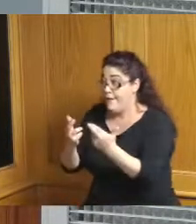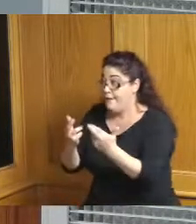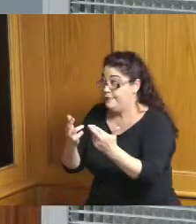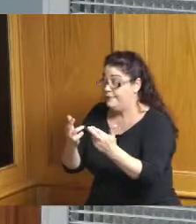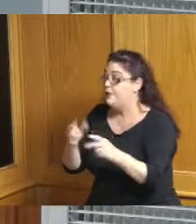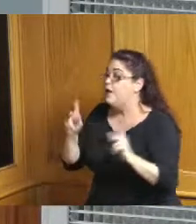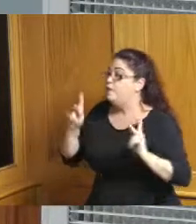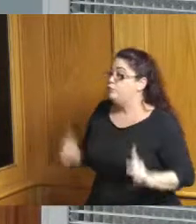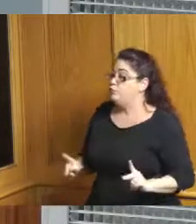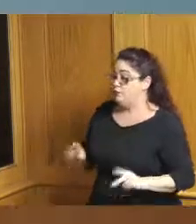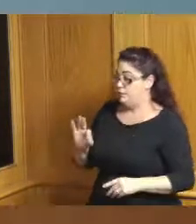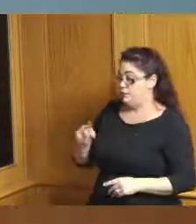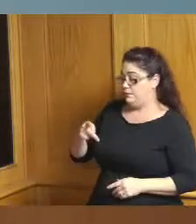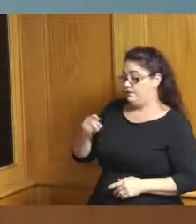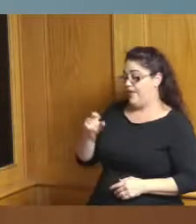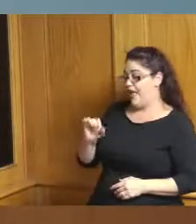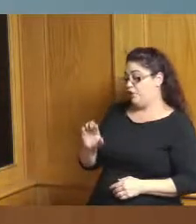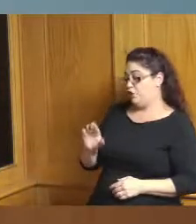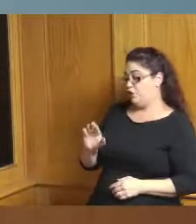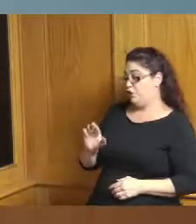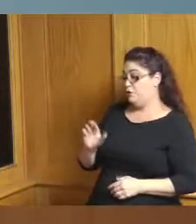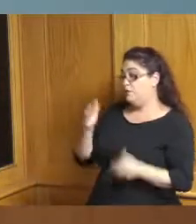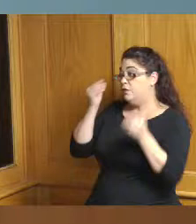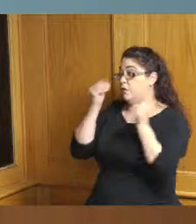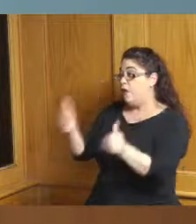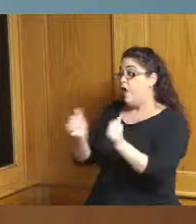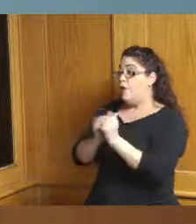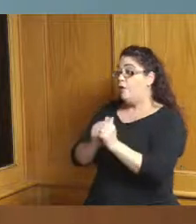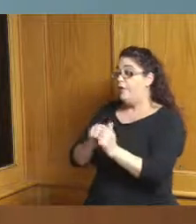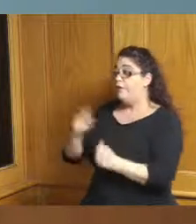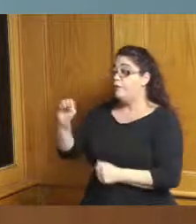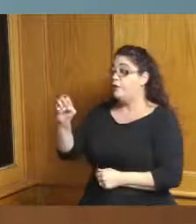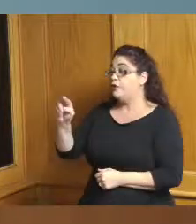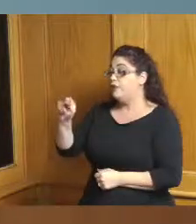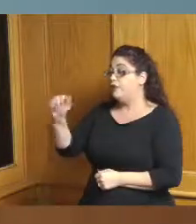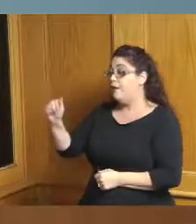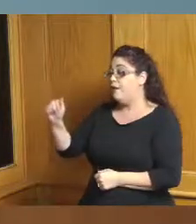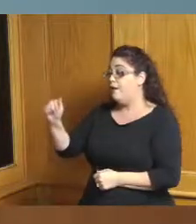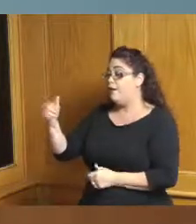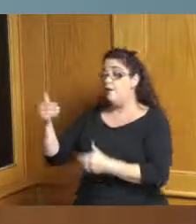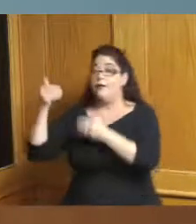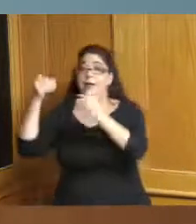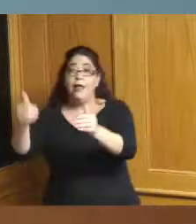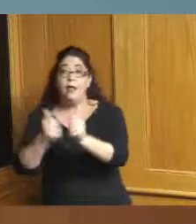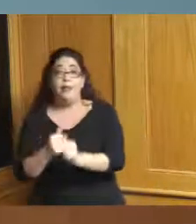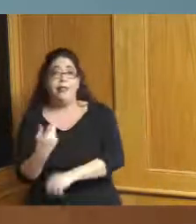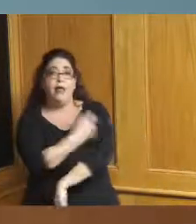who got a Pfizer go for the other booster nor the Moderna go for the Pfizer booster anyone